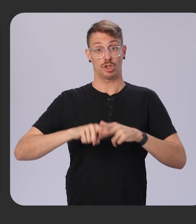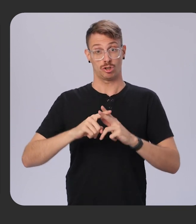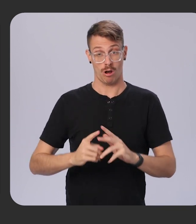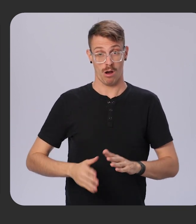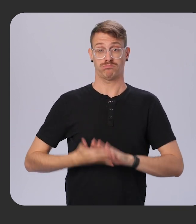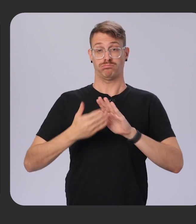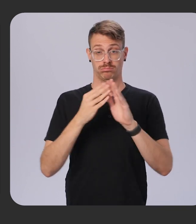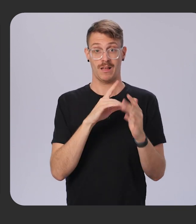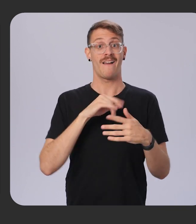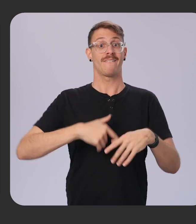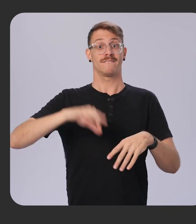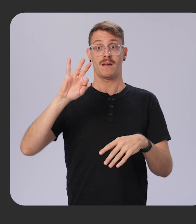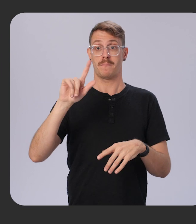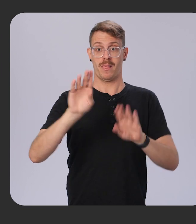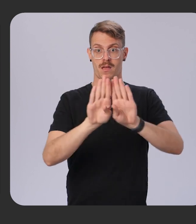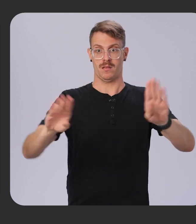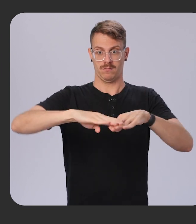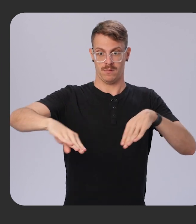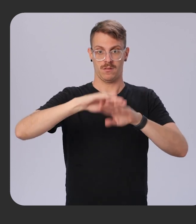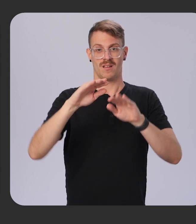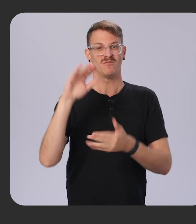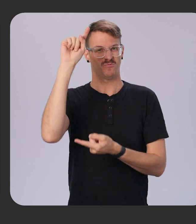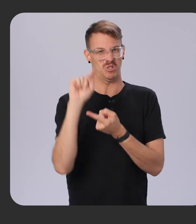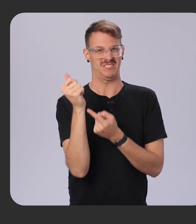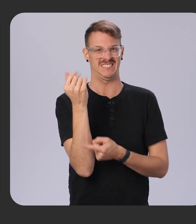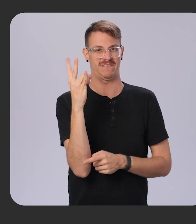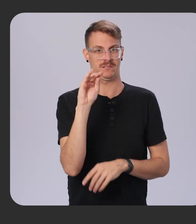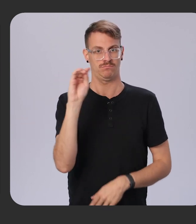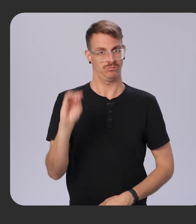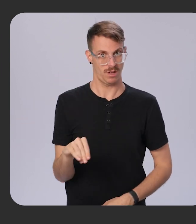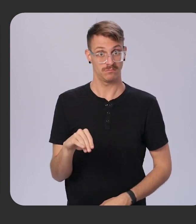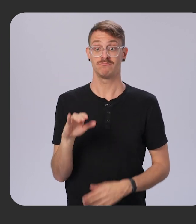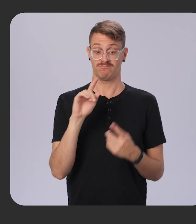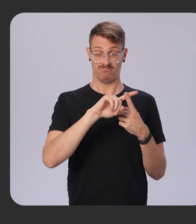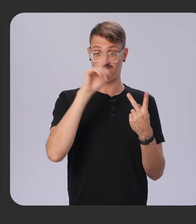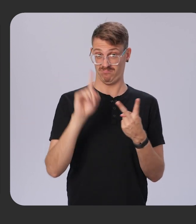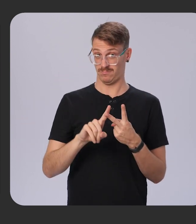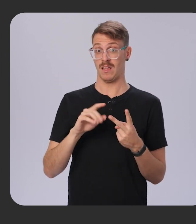and a plane to be found by 17%, and we've reduced the amount of time motion tracking